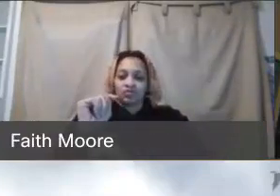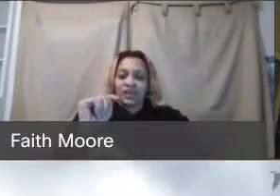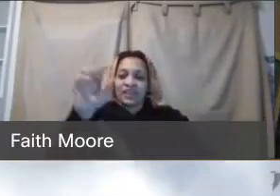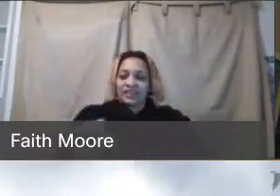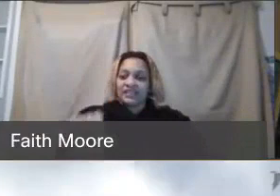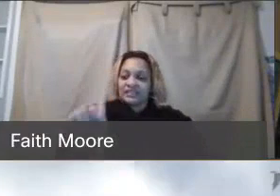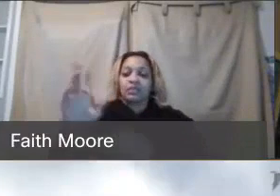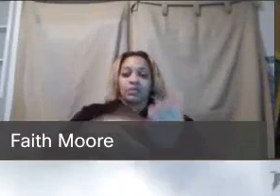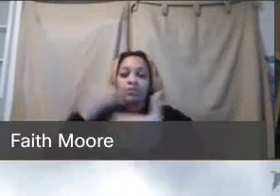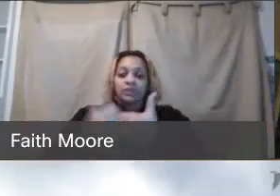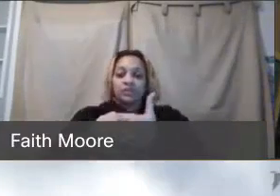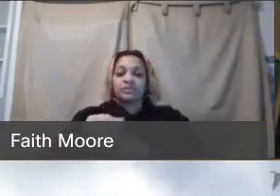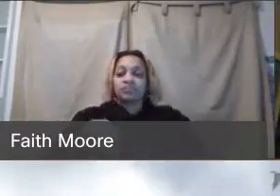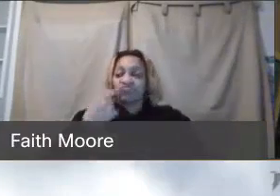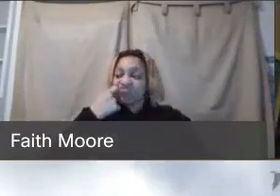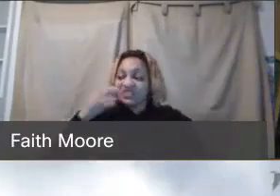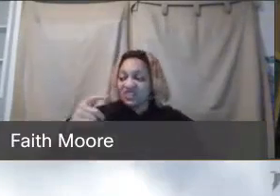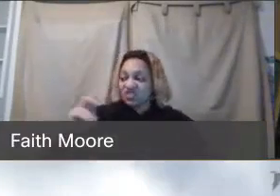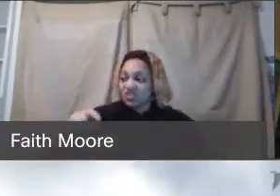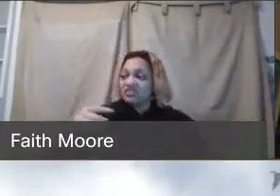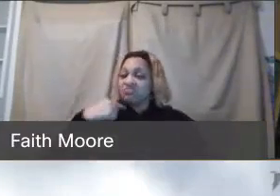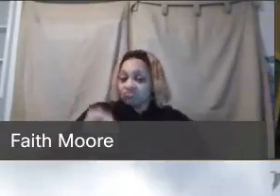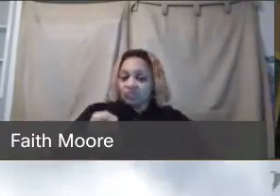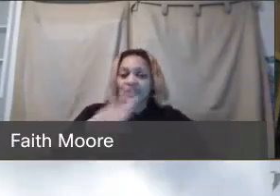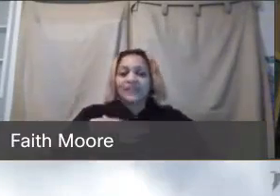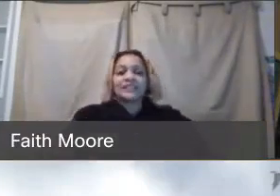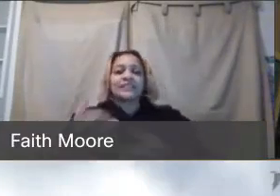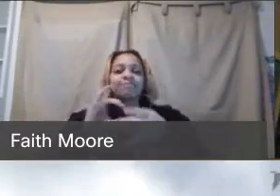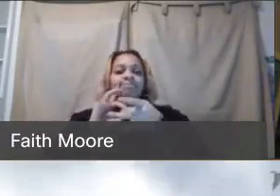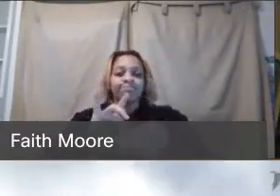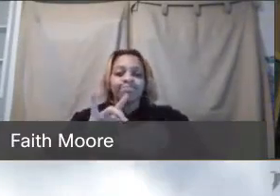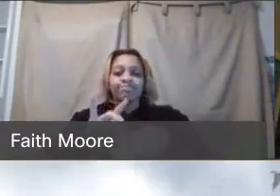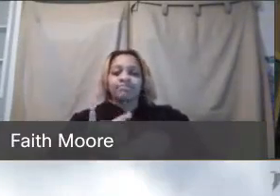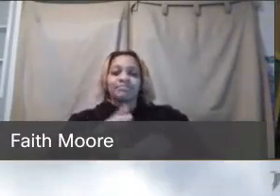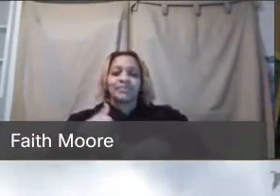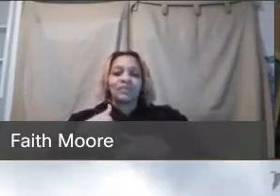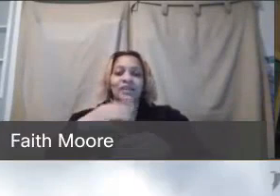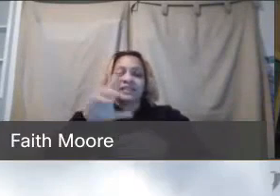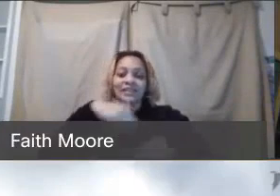As Sean mentioned, this is a a joint venture between the national park service and D dot.